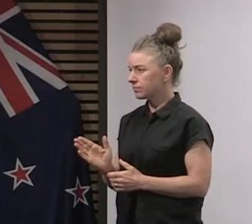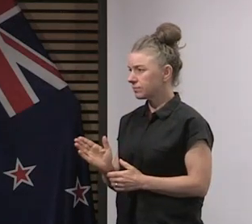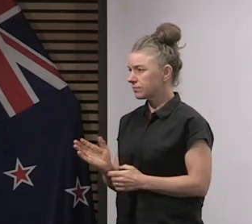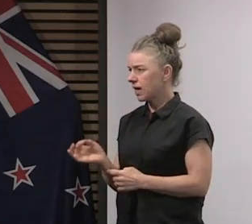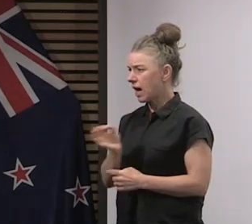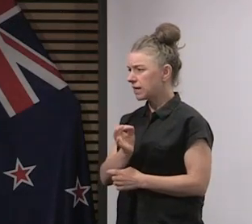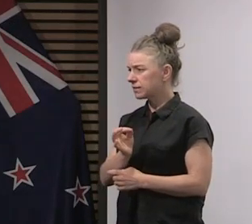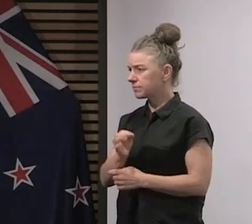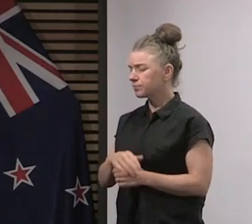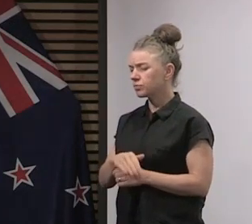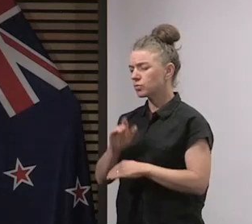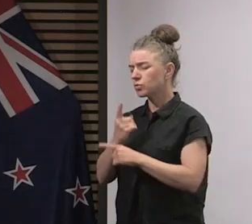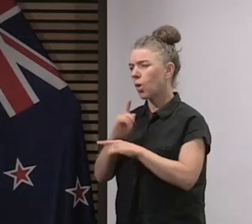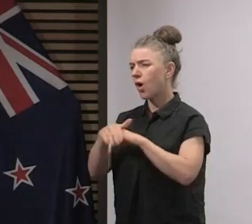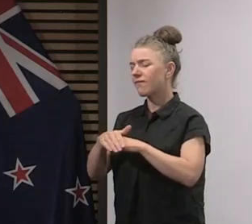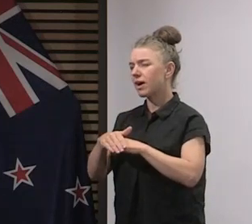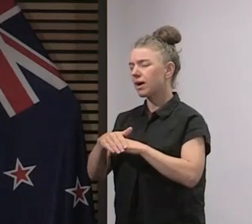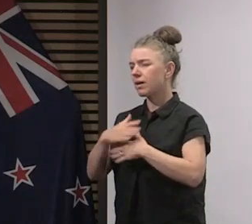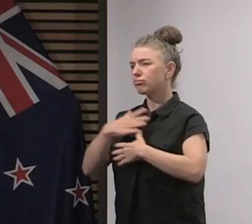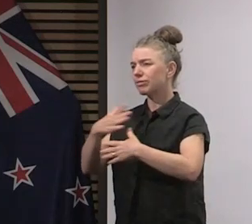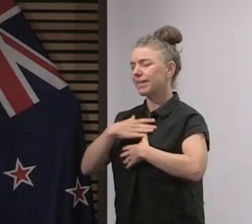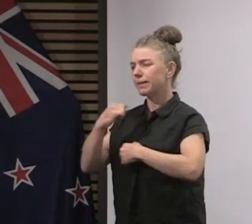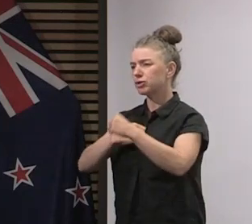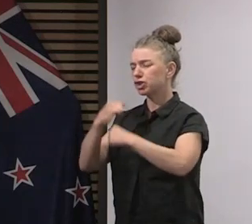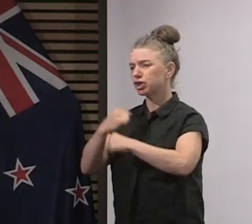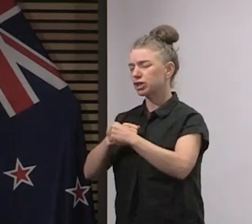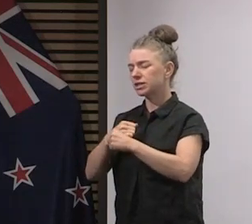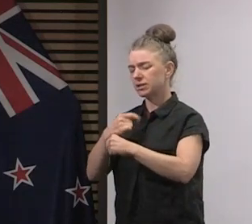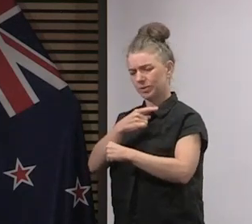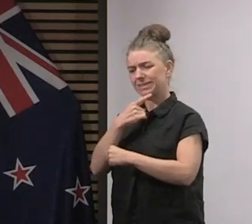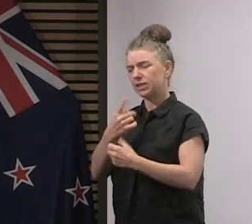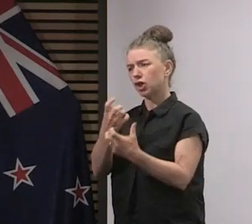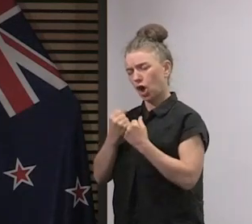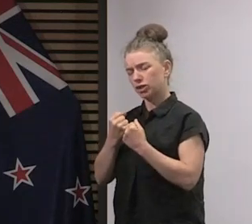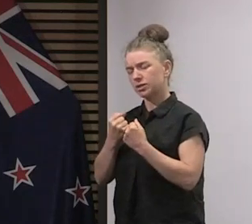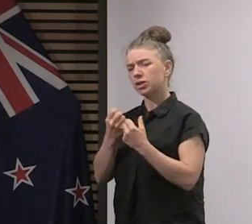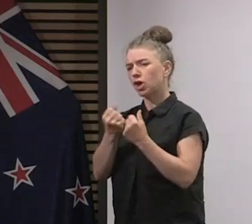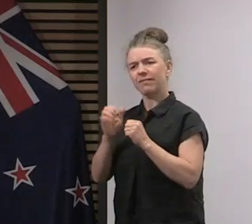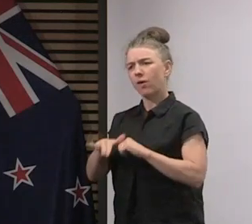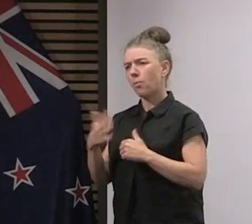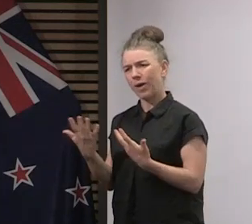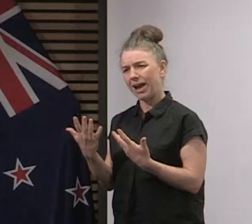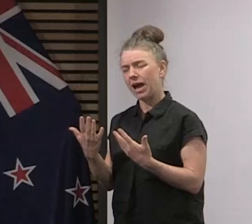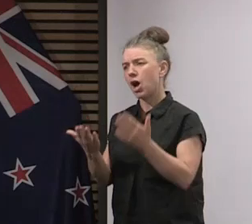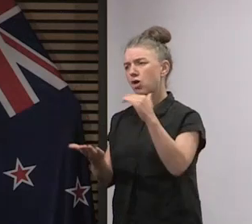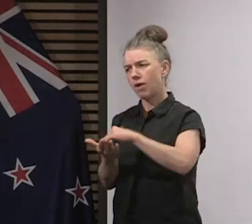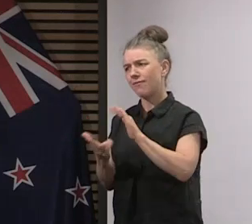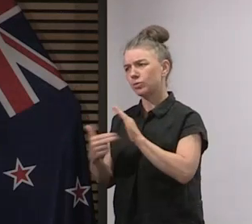every region so we are confident we are finding cases everywhere. I have a couple of